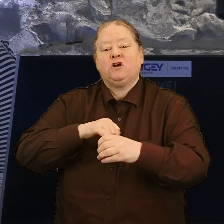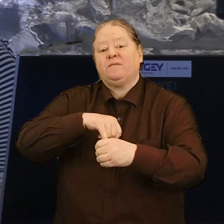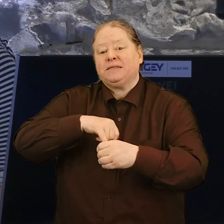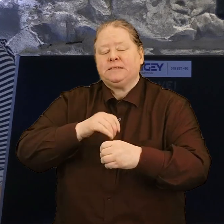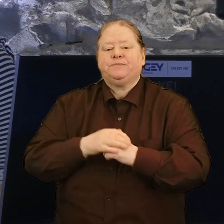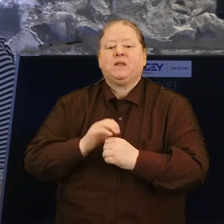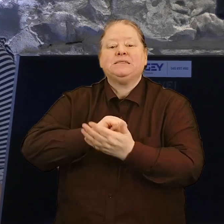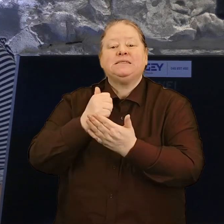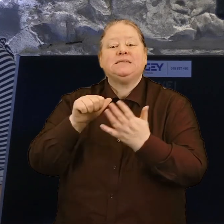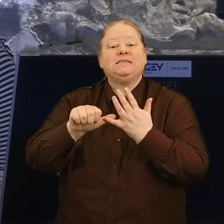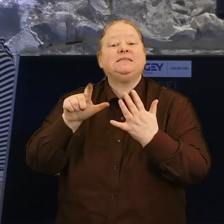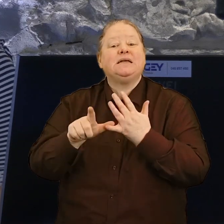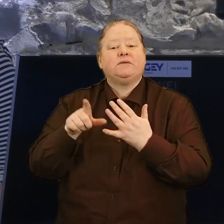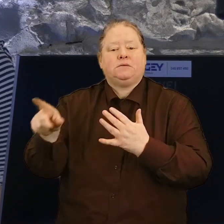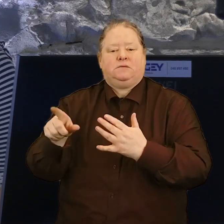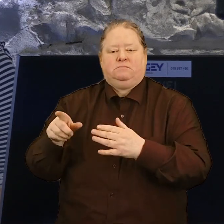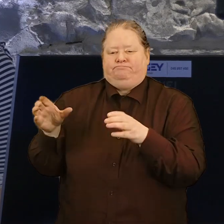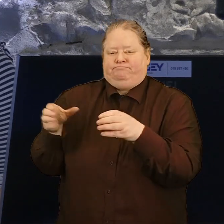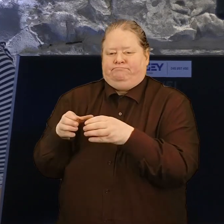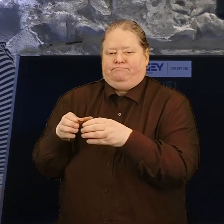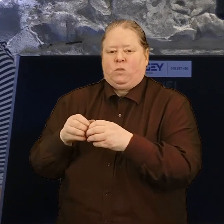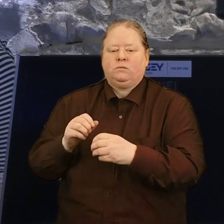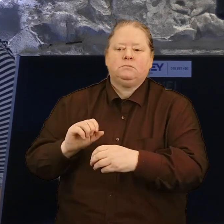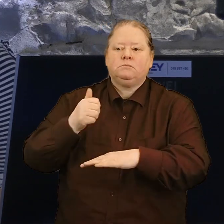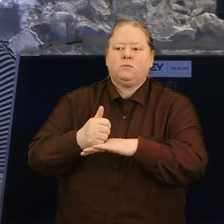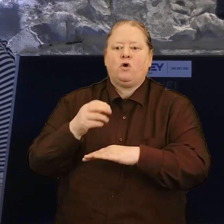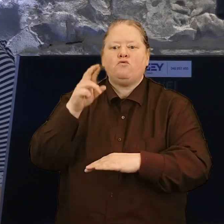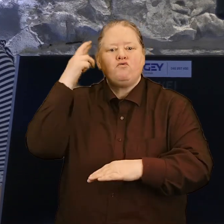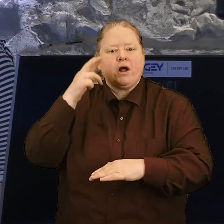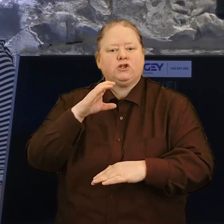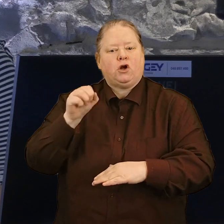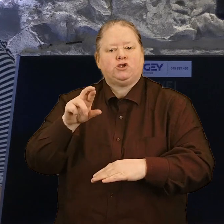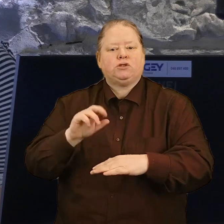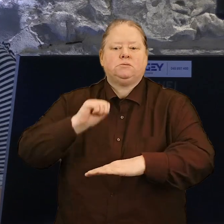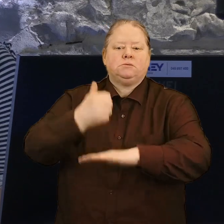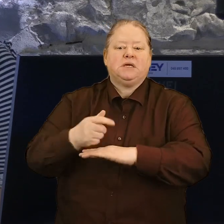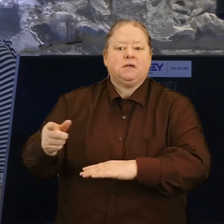In 1667 the fraternity was granted a Royal Charter which established it as a College of Physicians and a second Royal